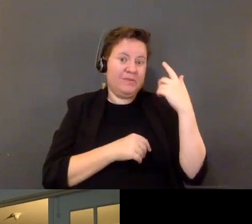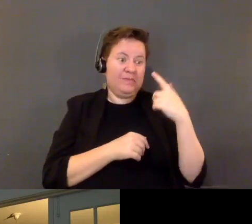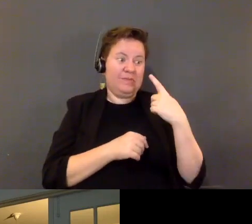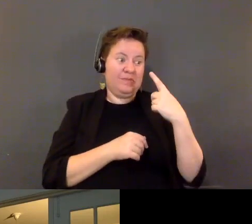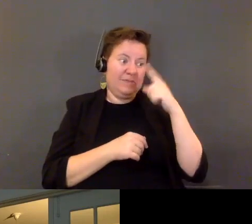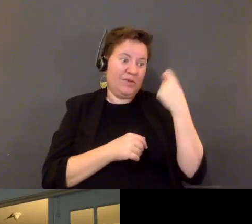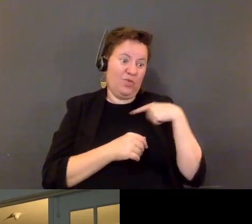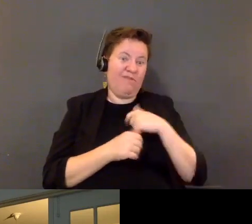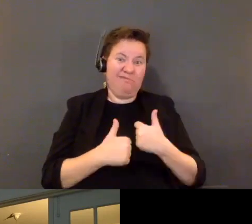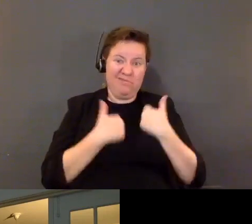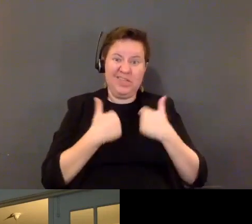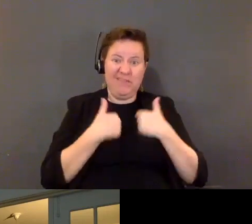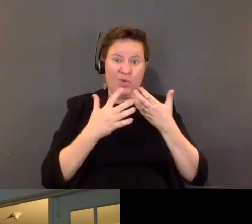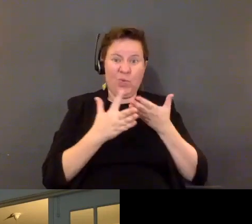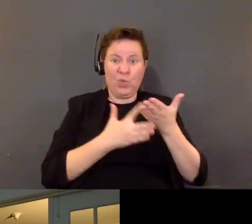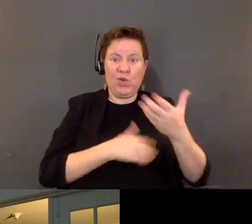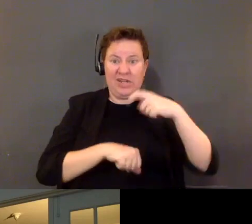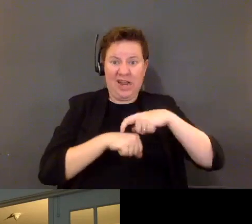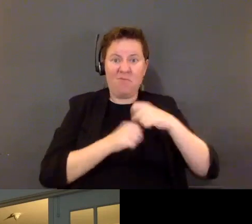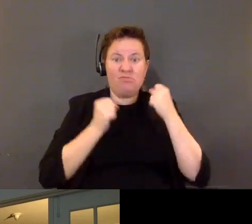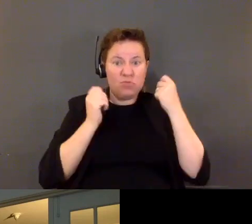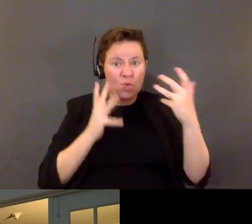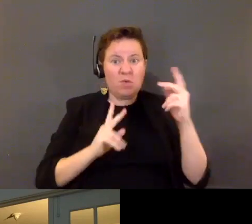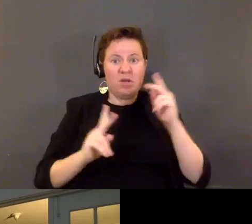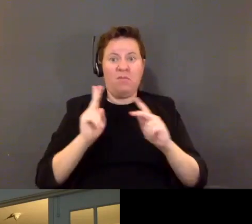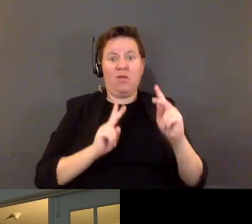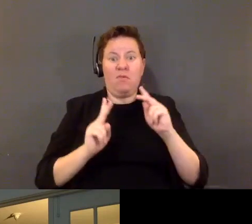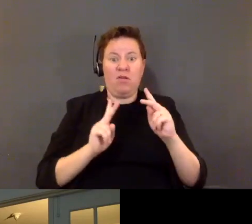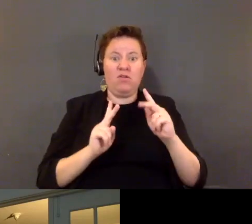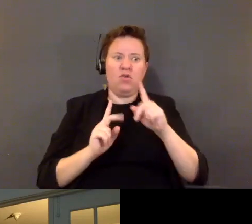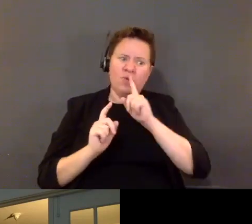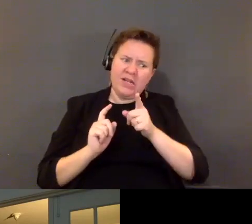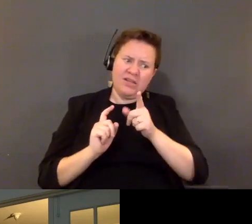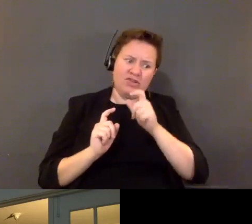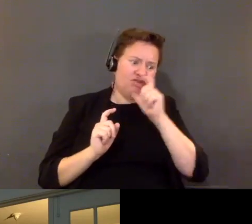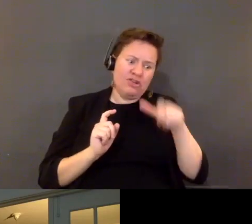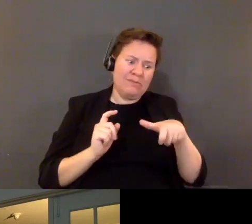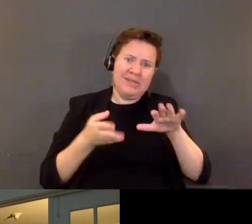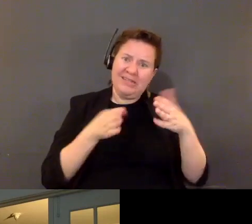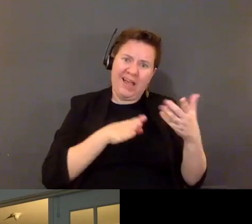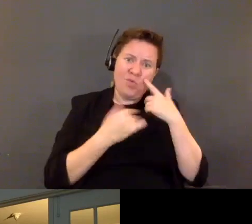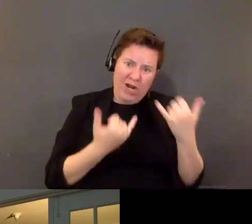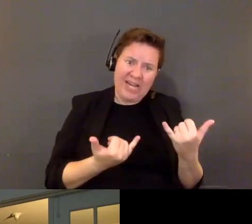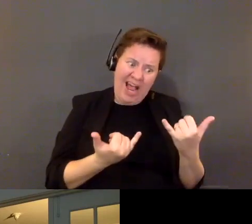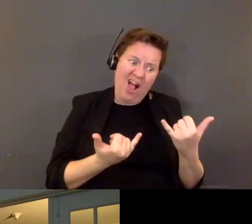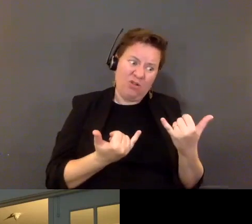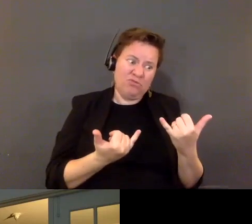living through a time when a number of people who really shouldn't be dead right now are yeah and